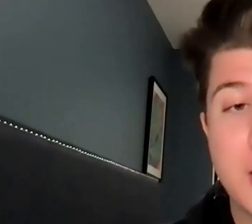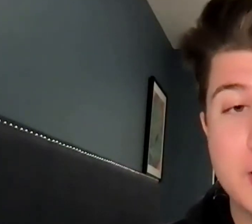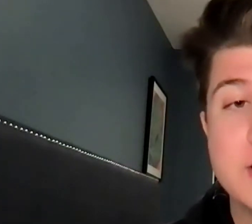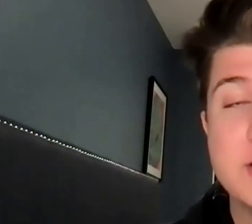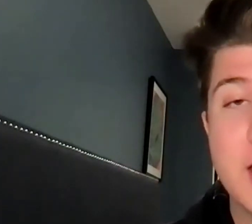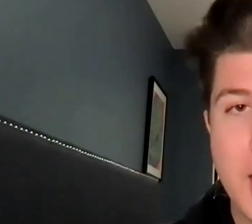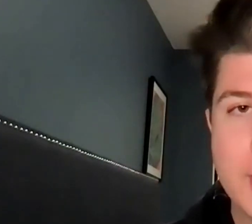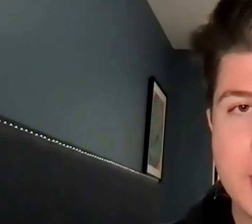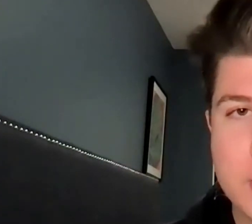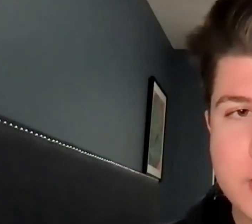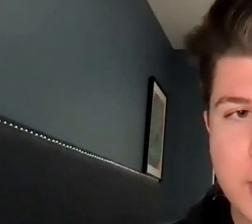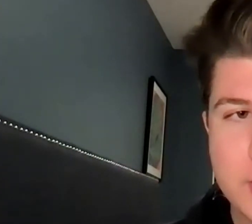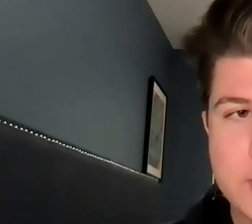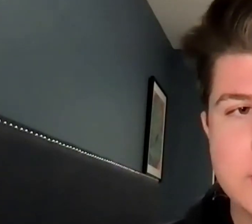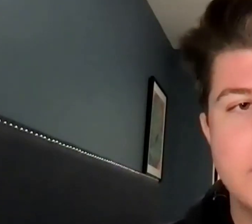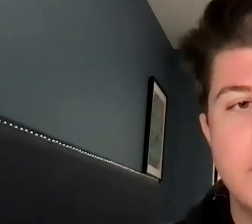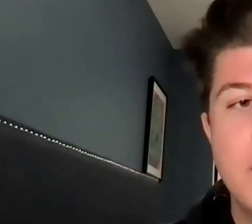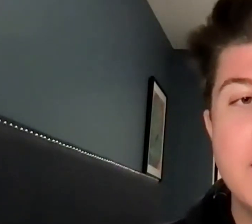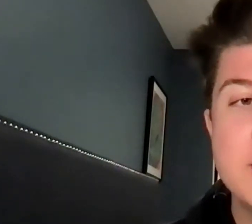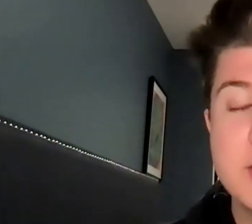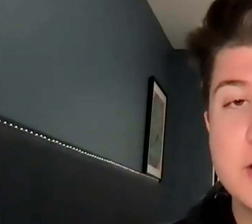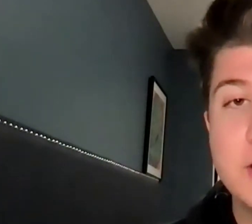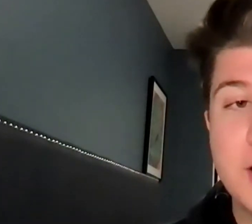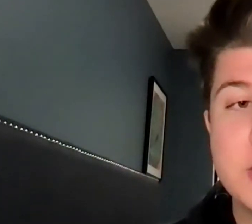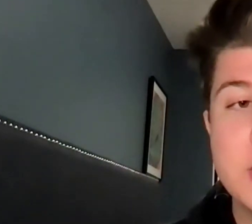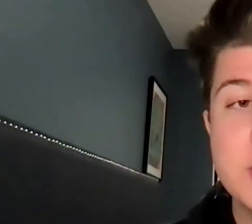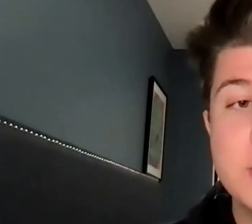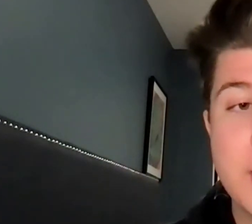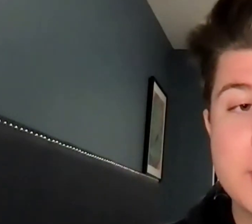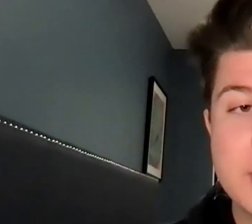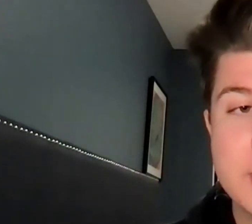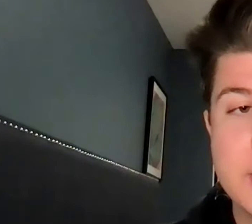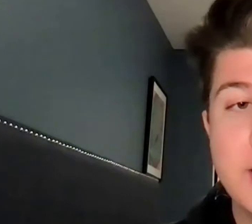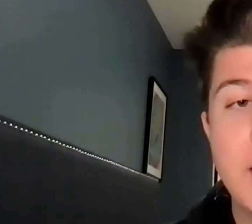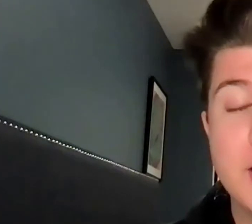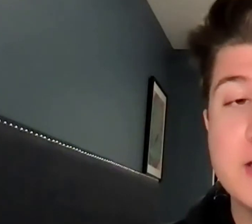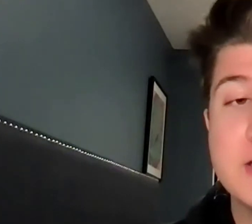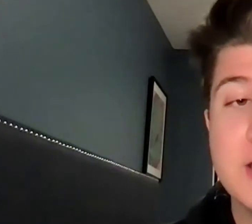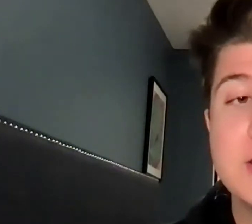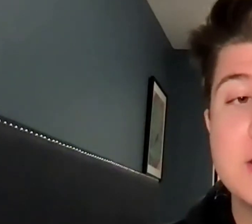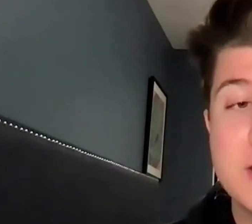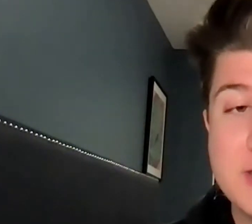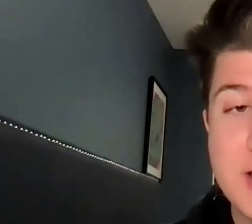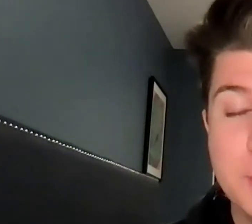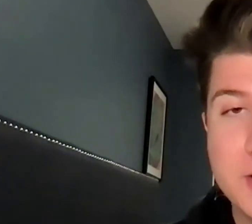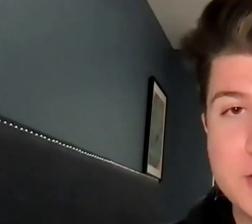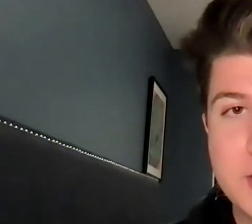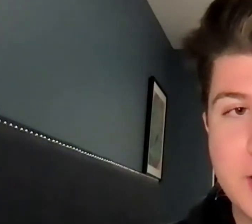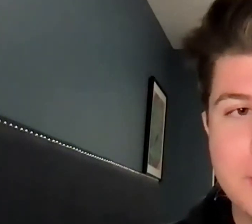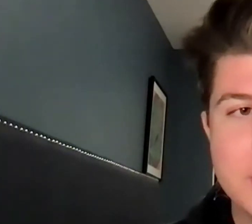caucus and the arts caucus since her election in 2016 harrod has sent 68 bills to the governor's